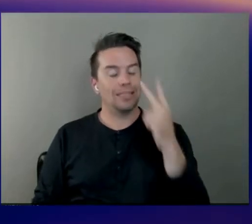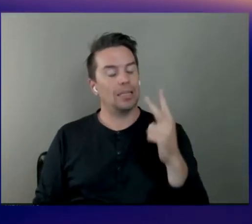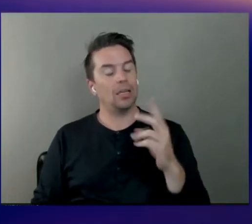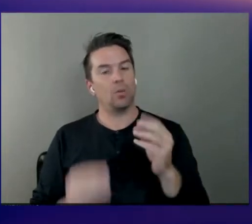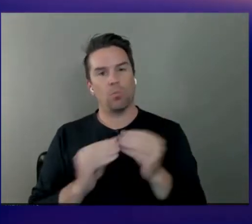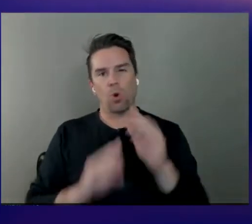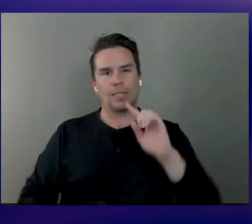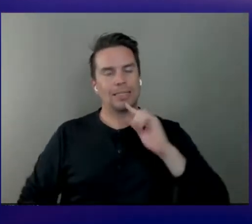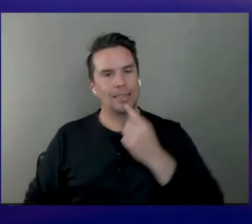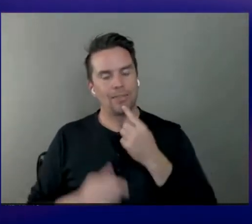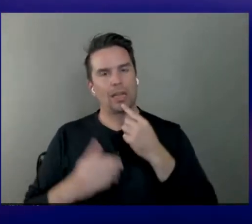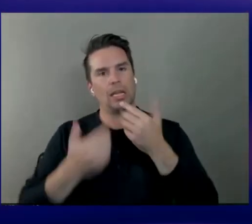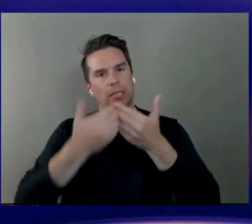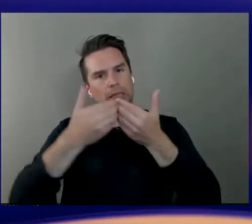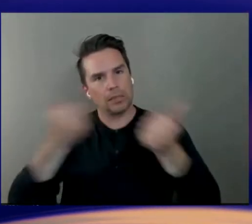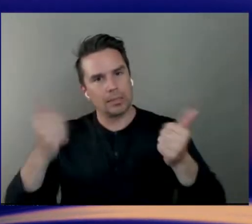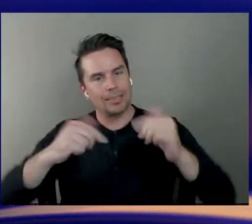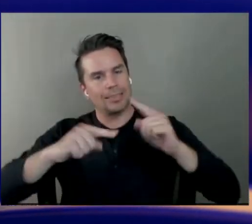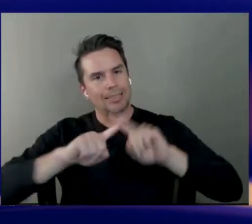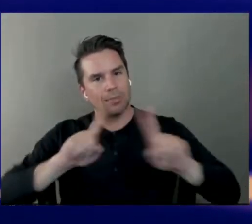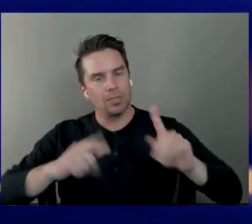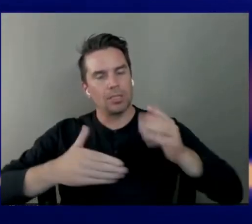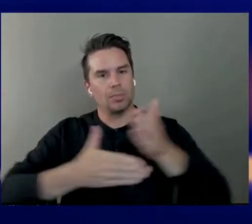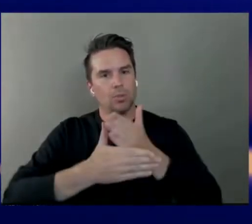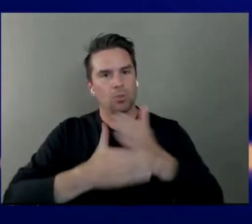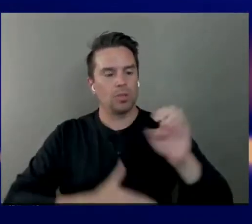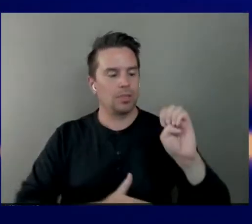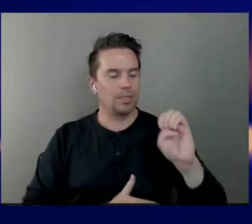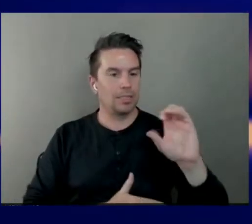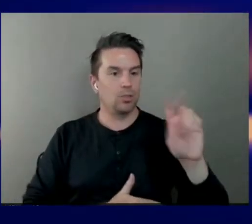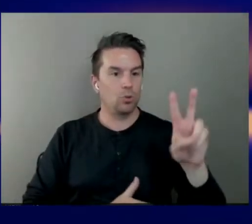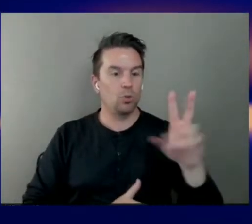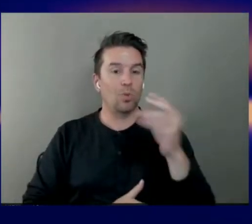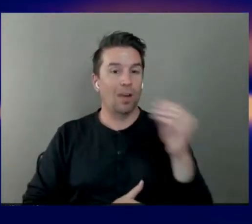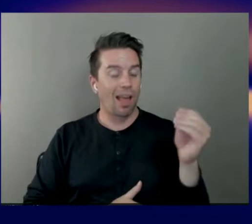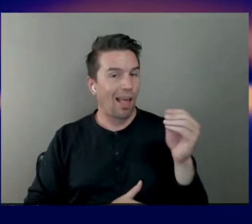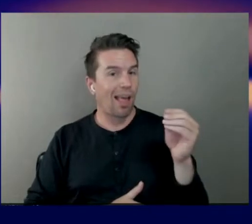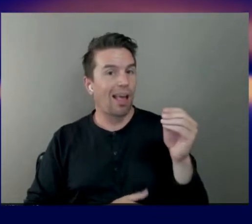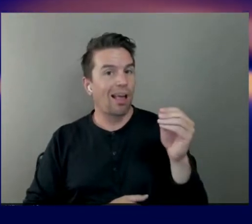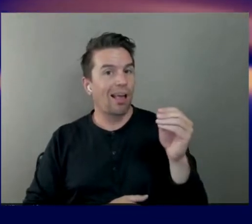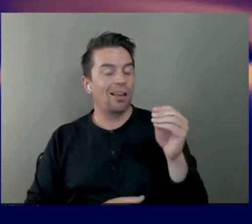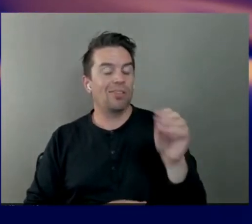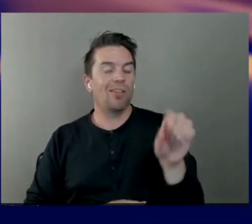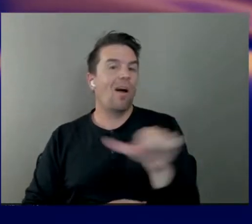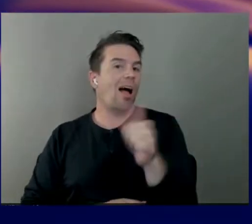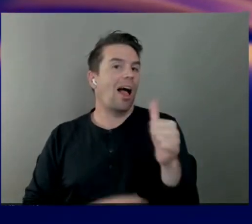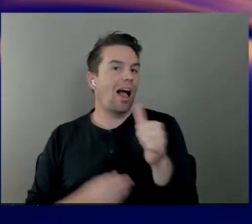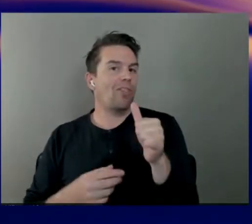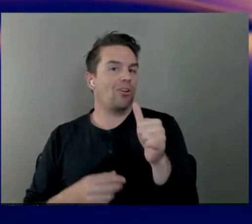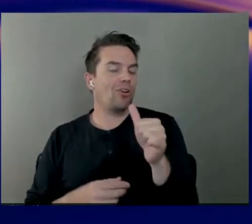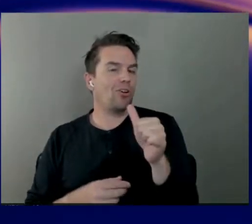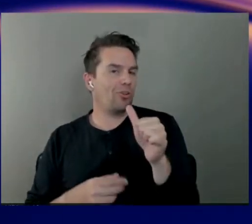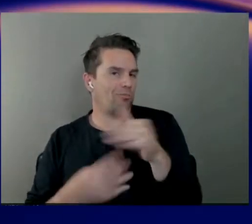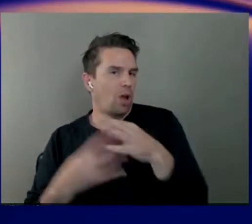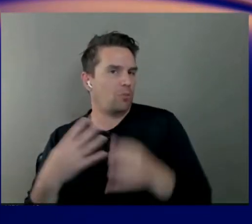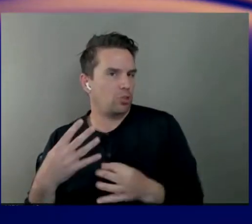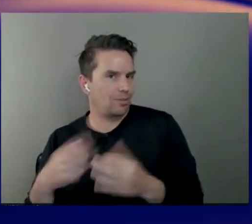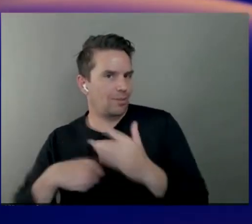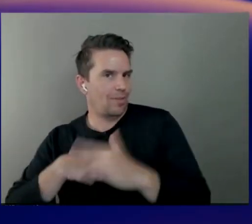between EC2 and what you're gonna see on alternative options out there, not gonna present each of these metrics in detail,